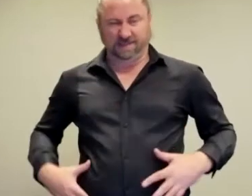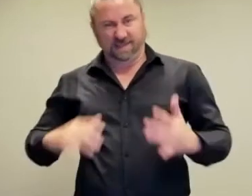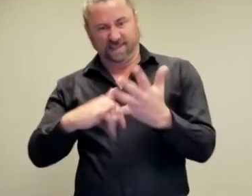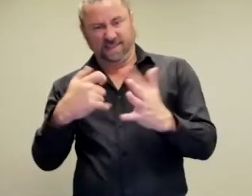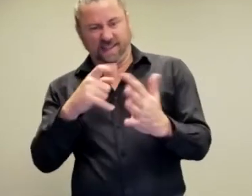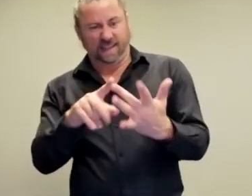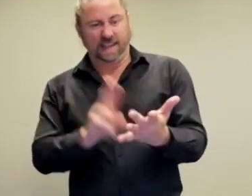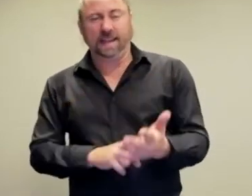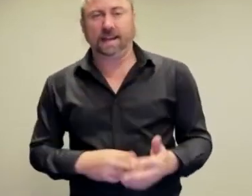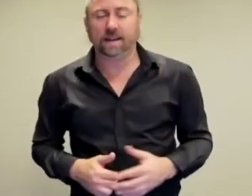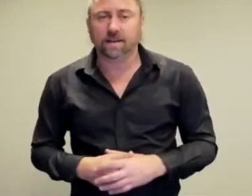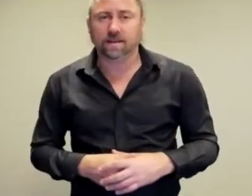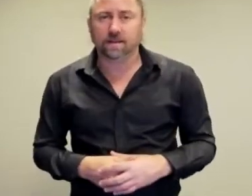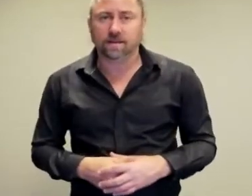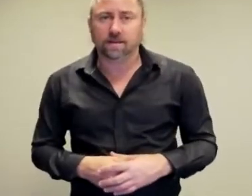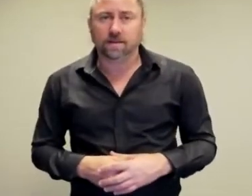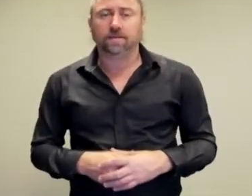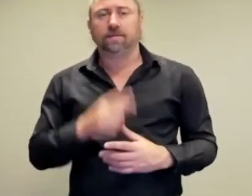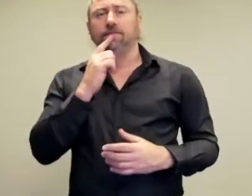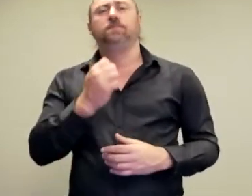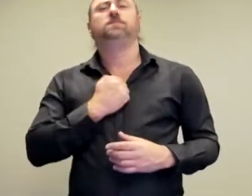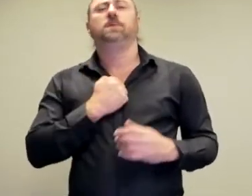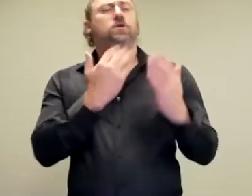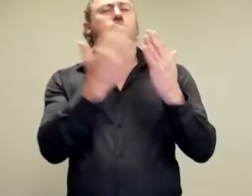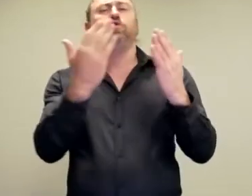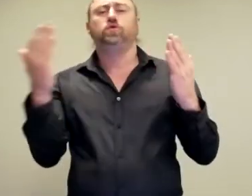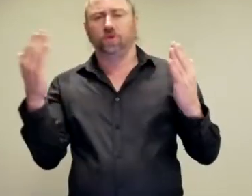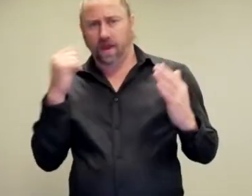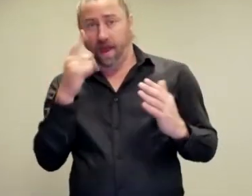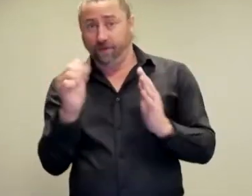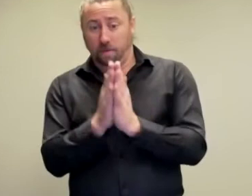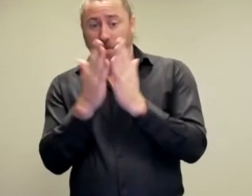And in the Open Studio, keep an eye out for a book I'm showing